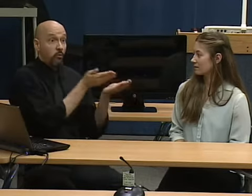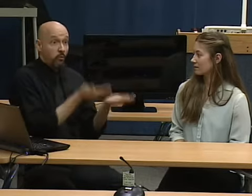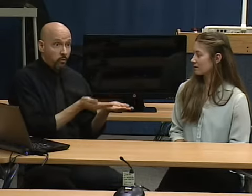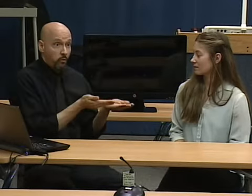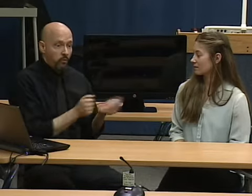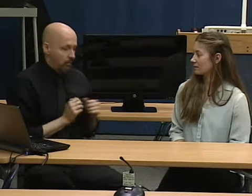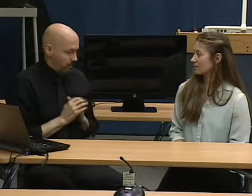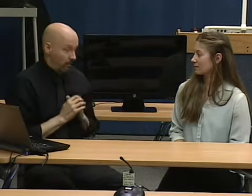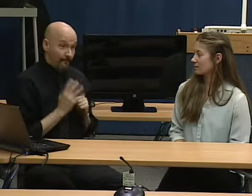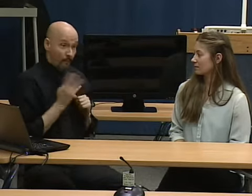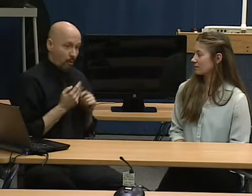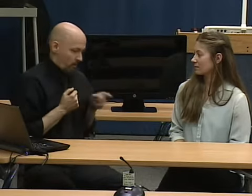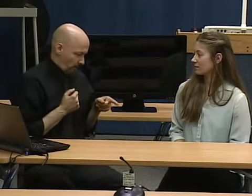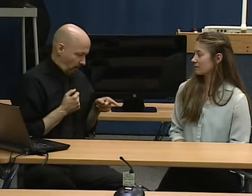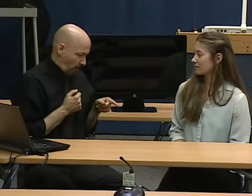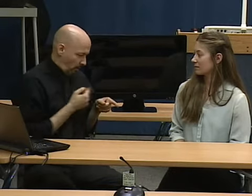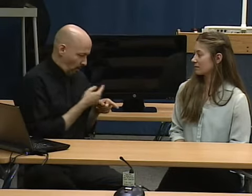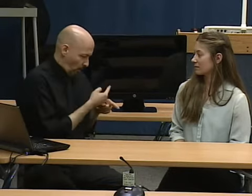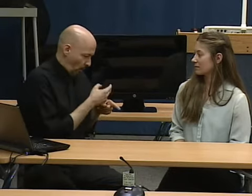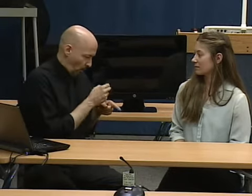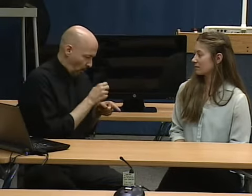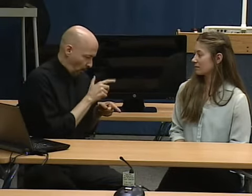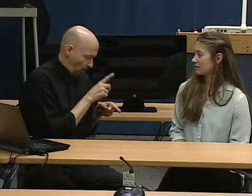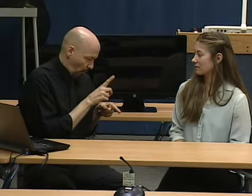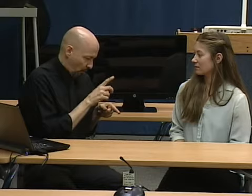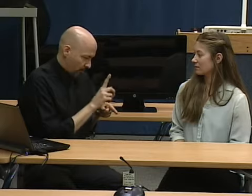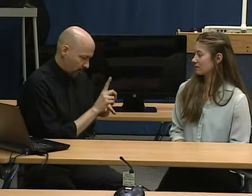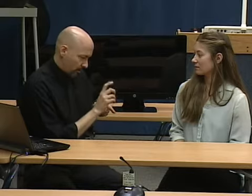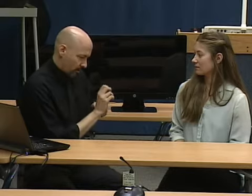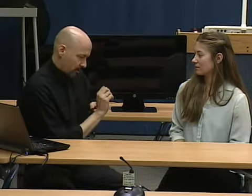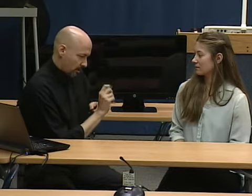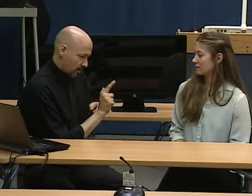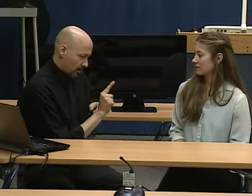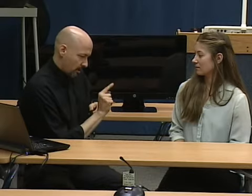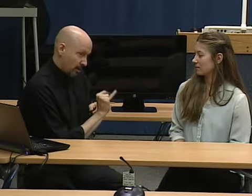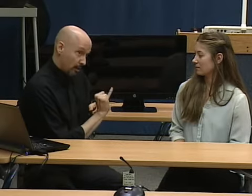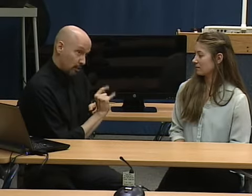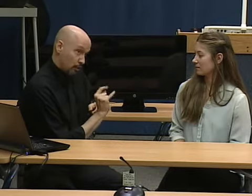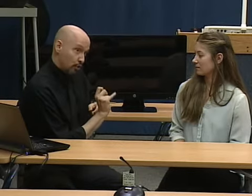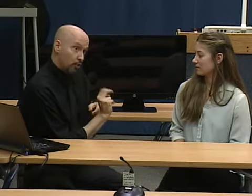So if you open them up side-by-side and compare them: the 4th says "H-O-L-D D-E-L-E-T-I-O-N."